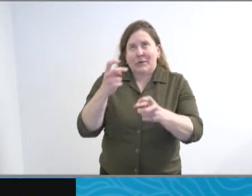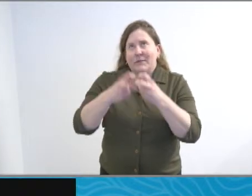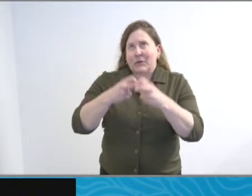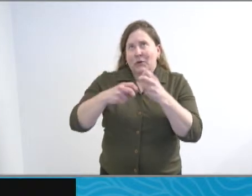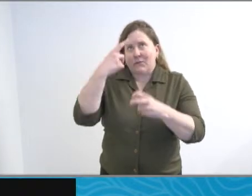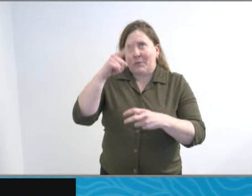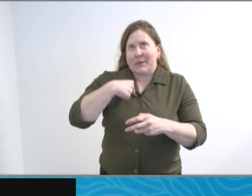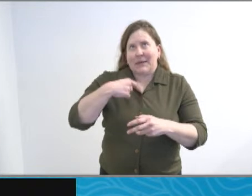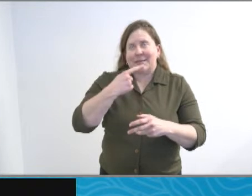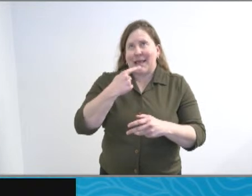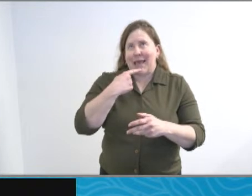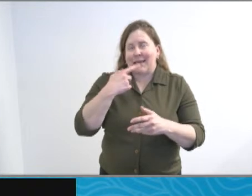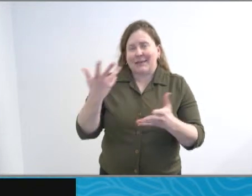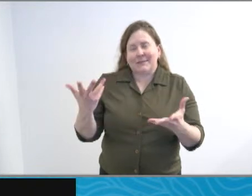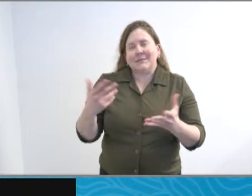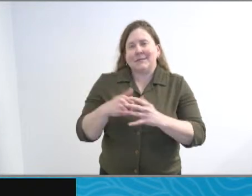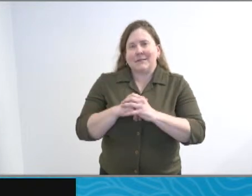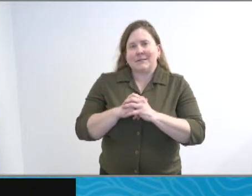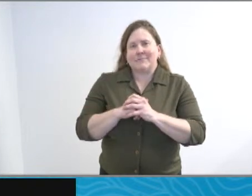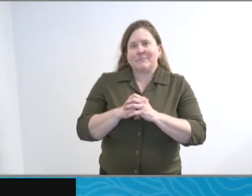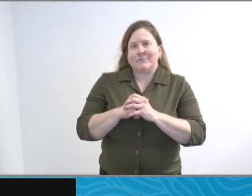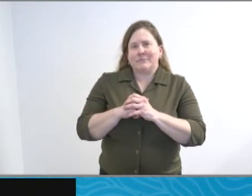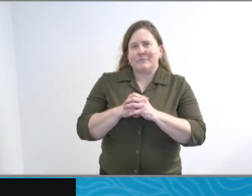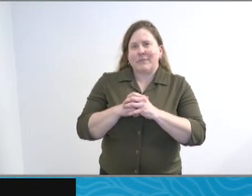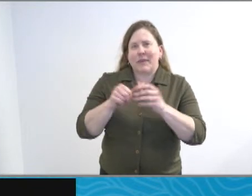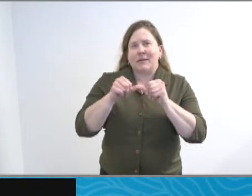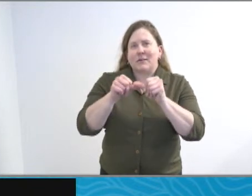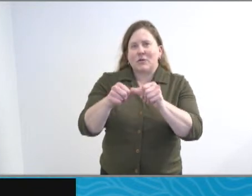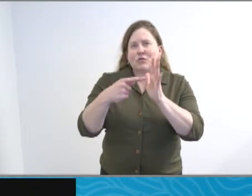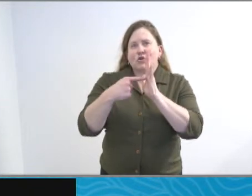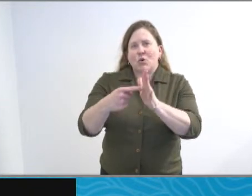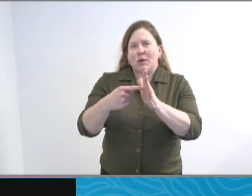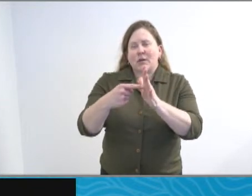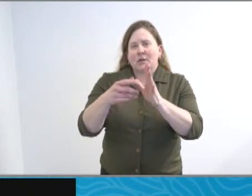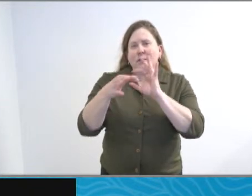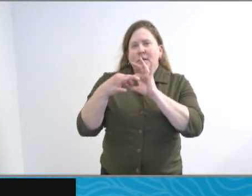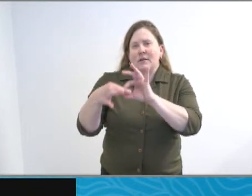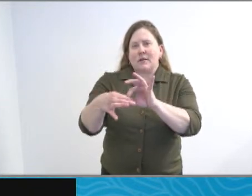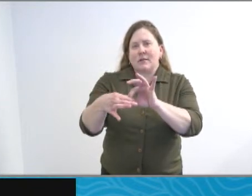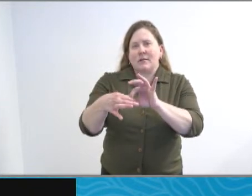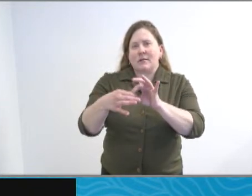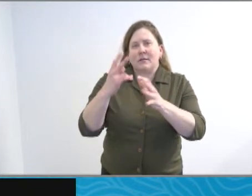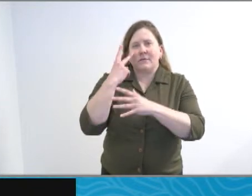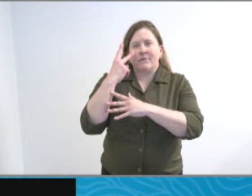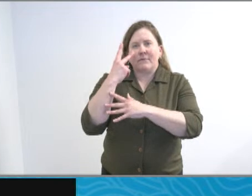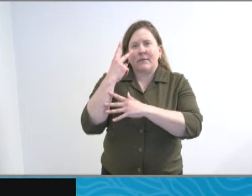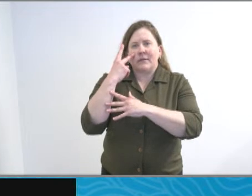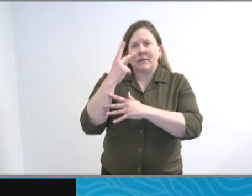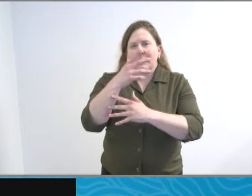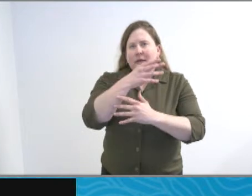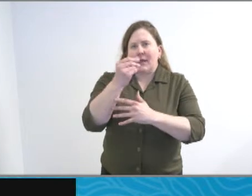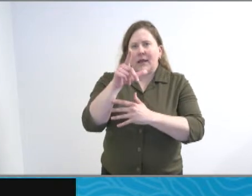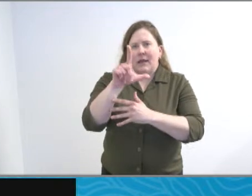And we're gonna continue showing you the connections. As I said earlier, to our vision and LCAP priorities.